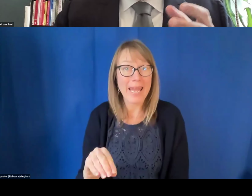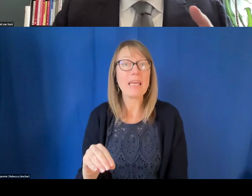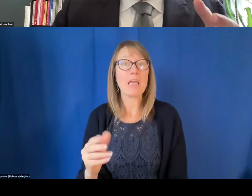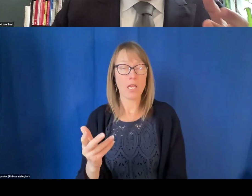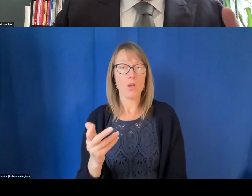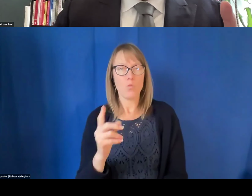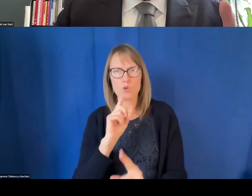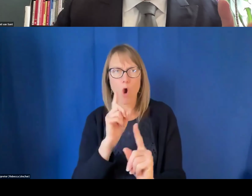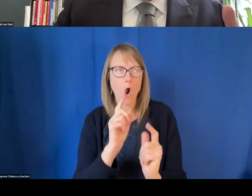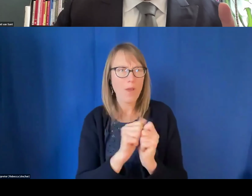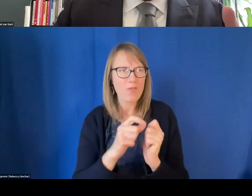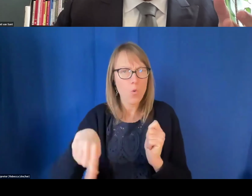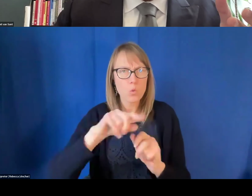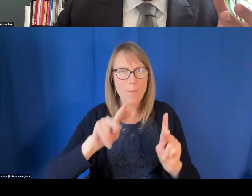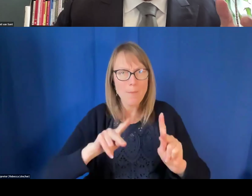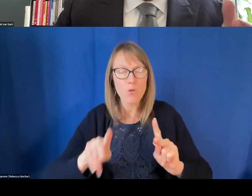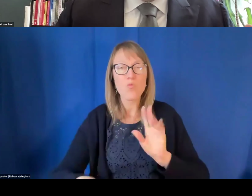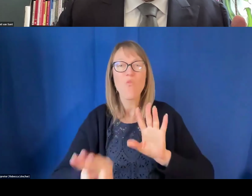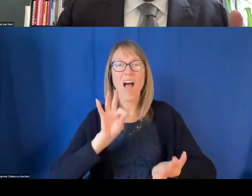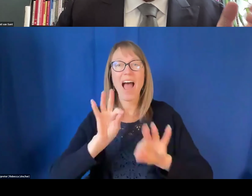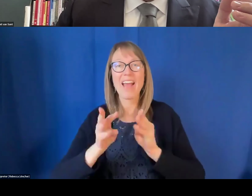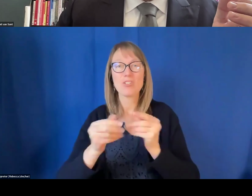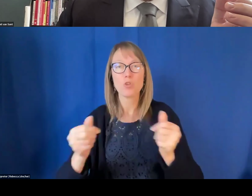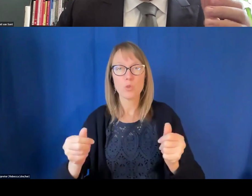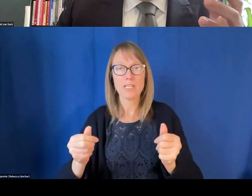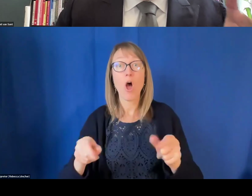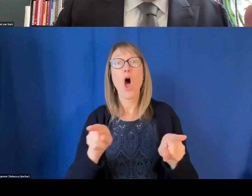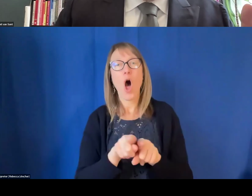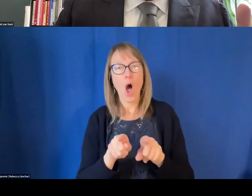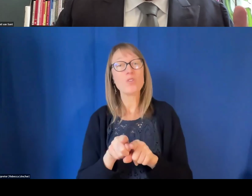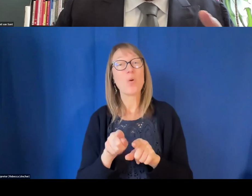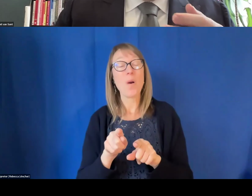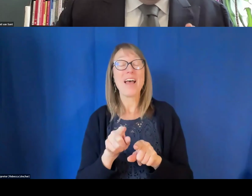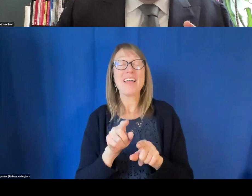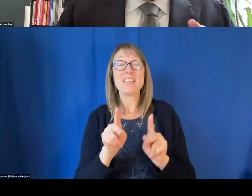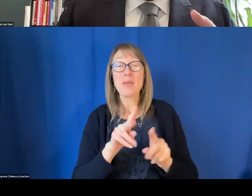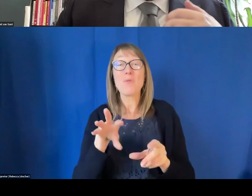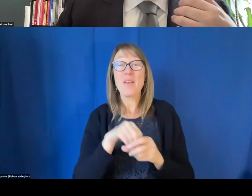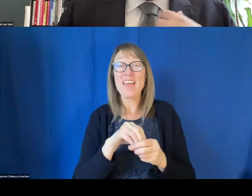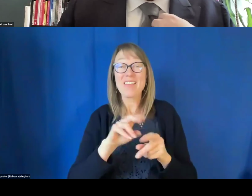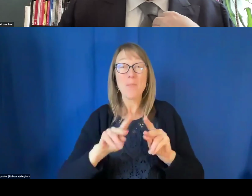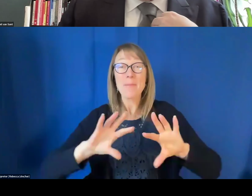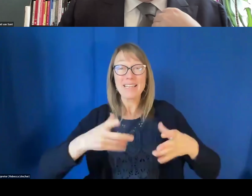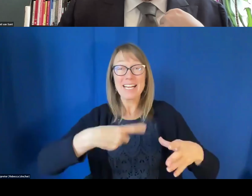and you have members of the population who understand why. So knowing, you know, I didn't get exactly